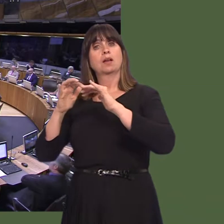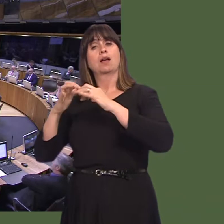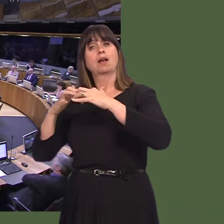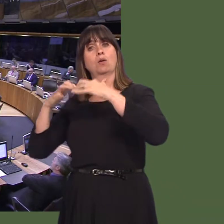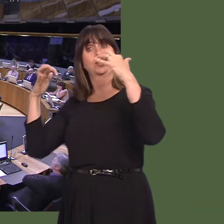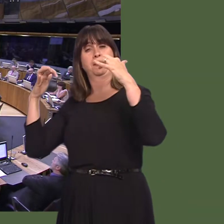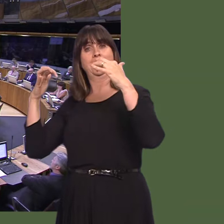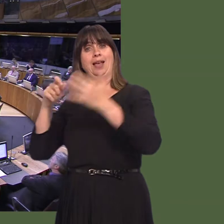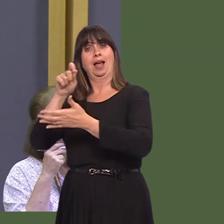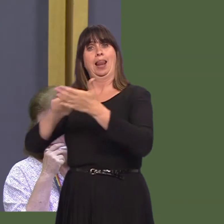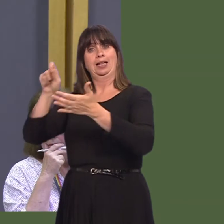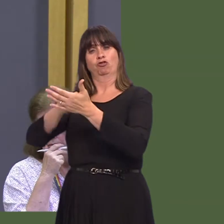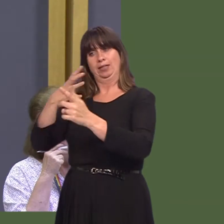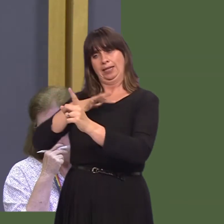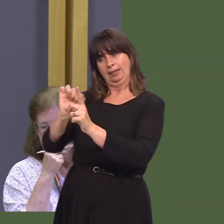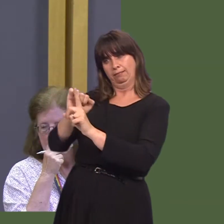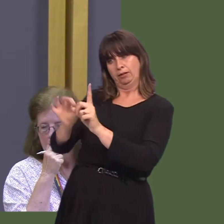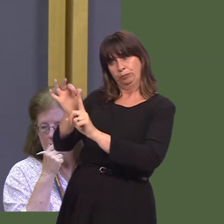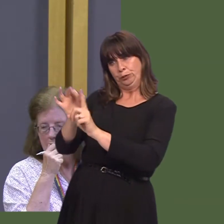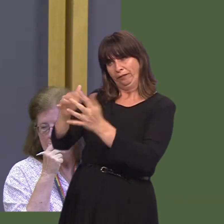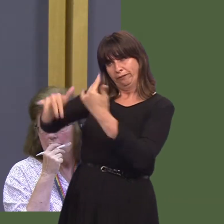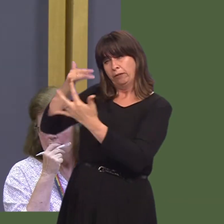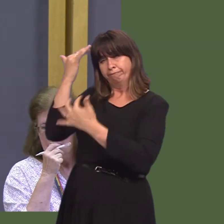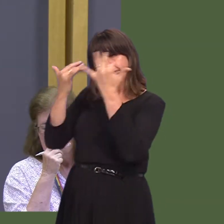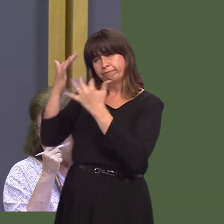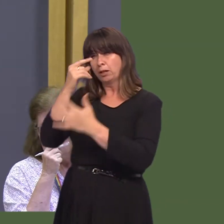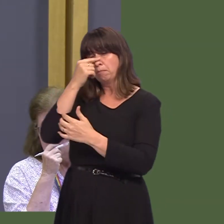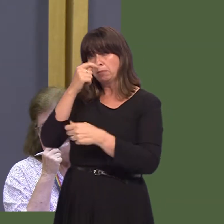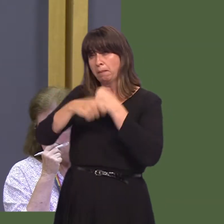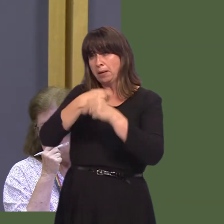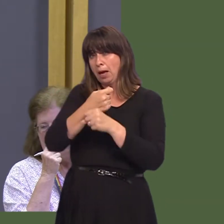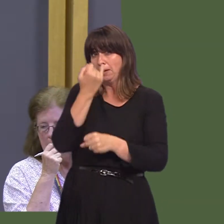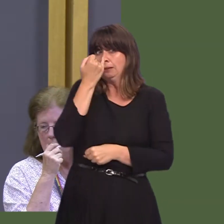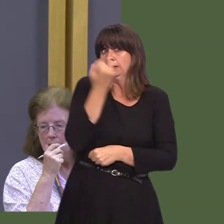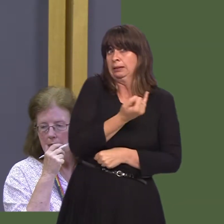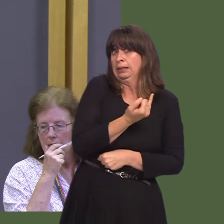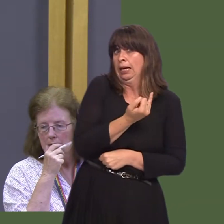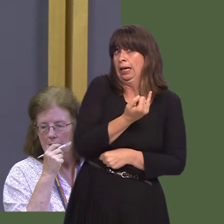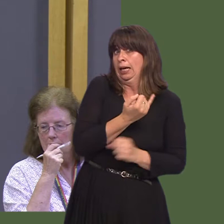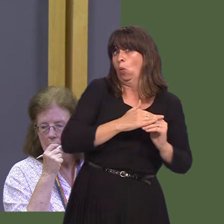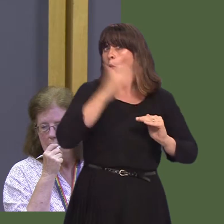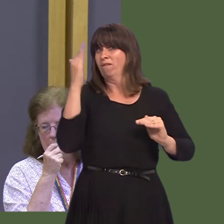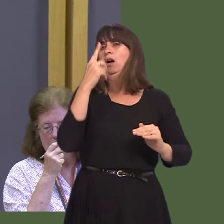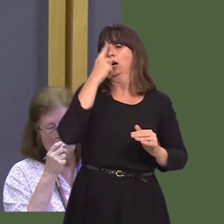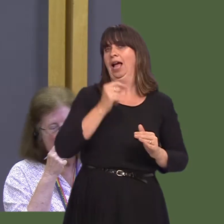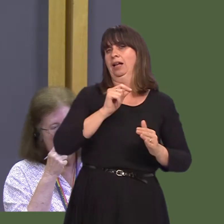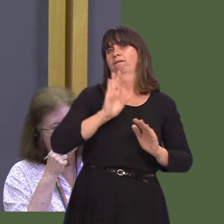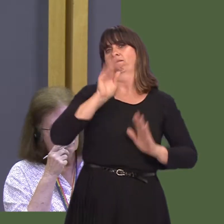reform that a reduction in the minimum voting age to 16 would be a powerful way to raise political awareness and participation among young people?